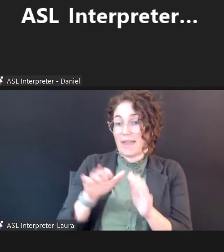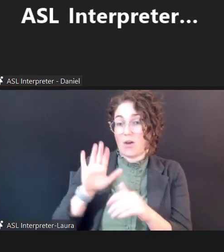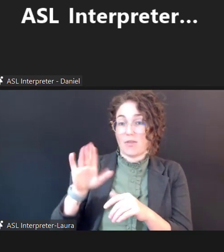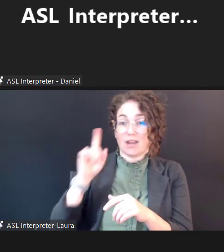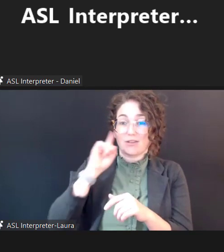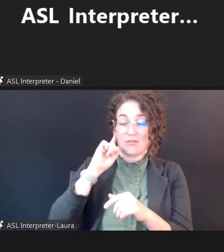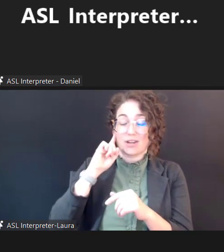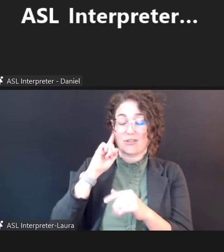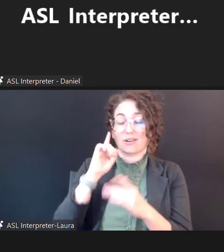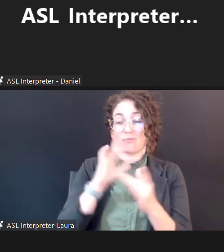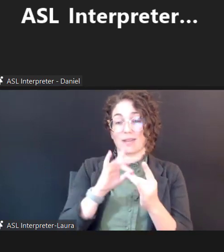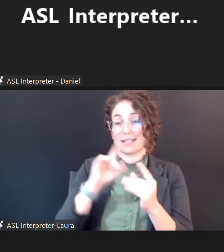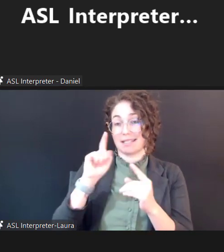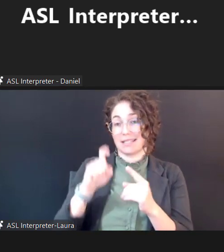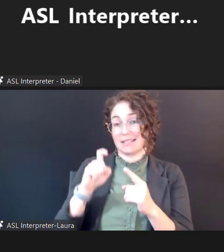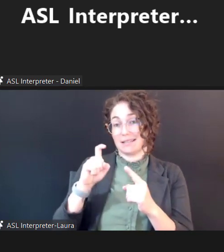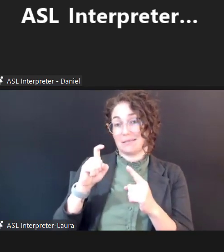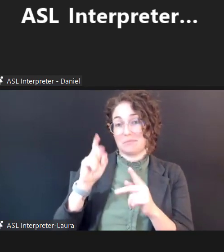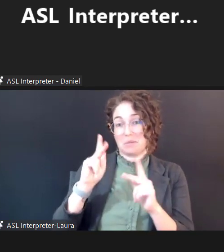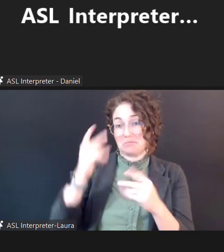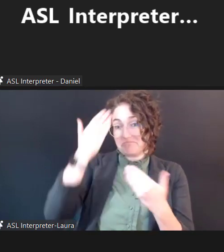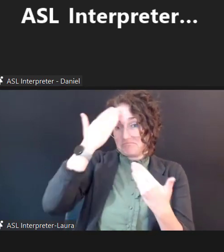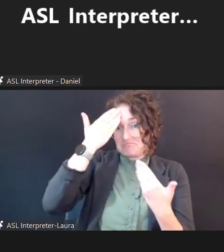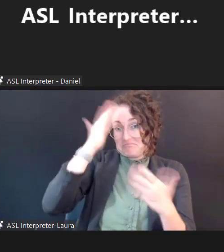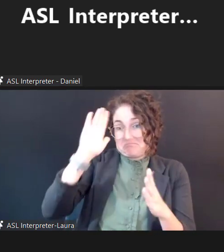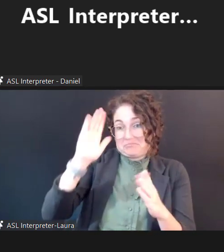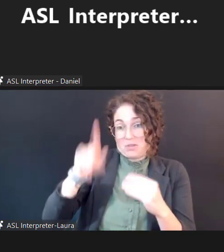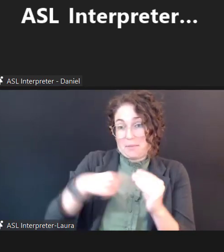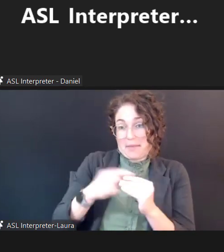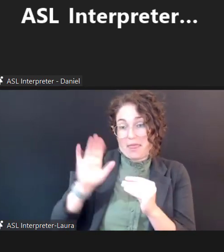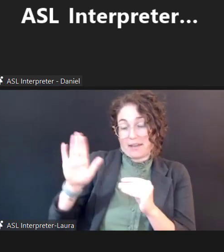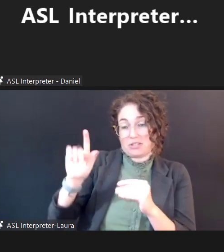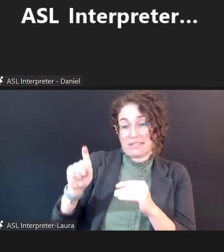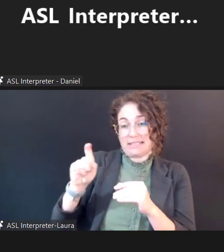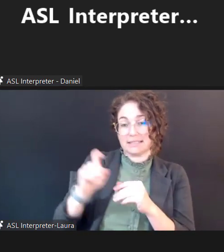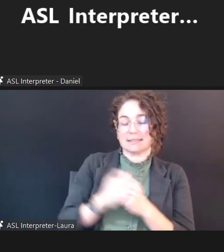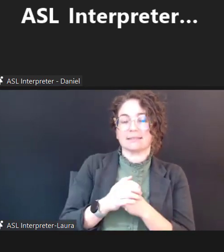Hearing loss is often called an invisible condition.